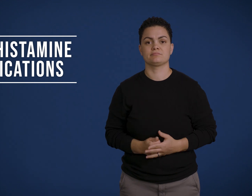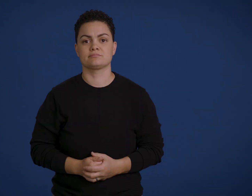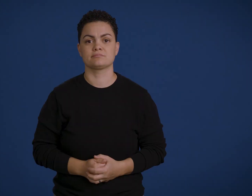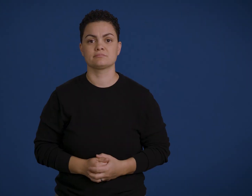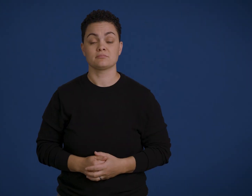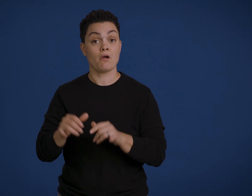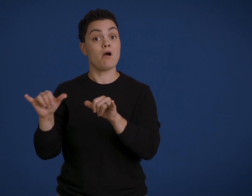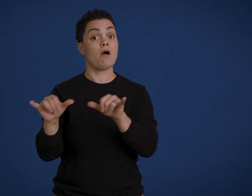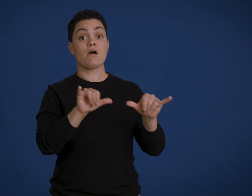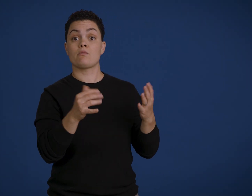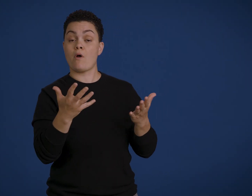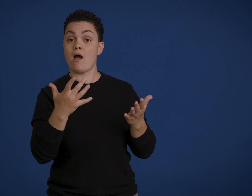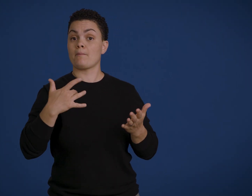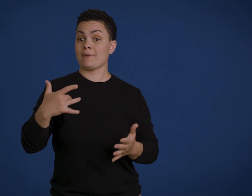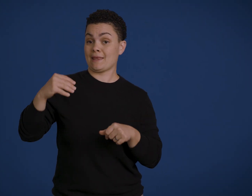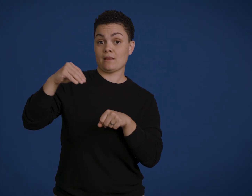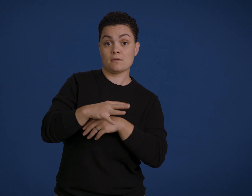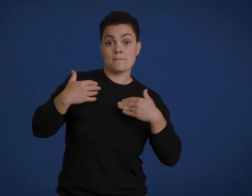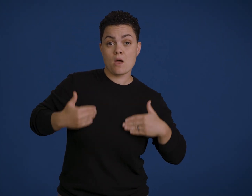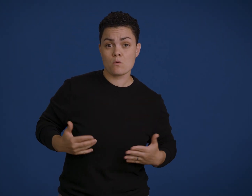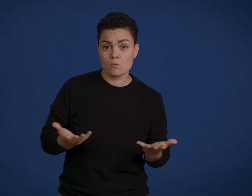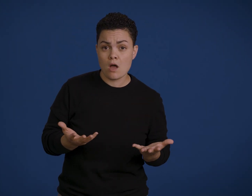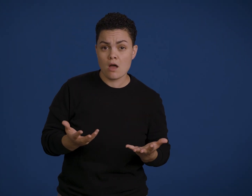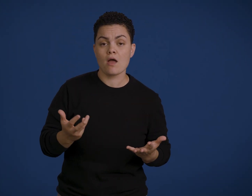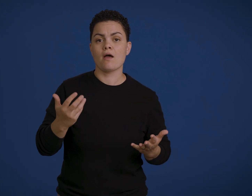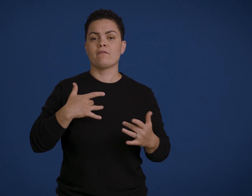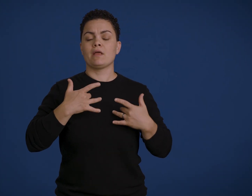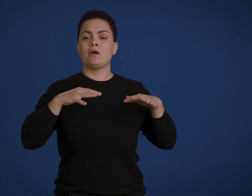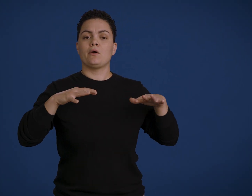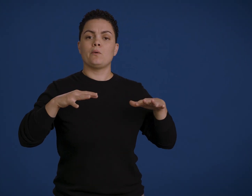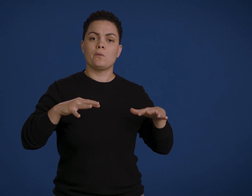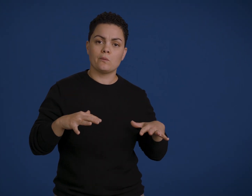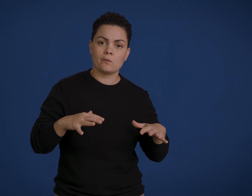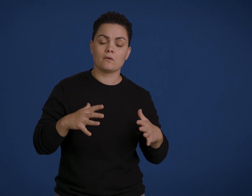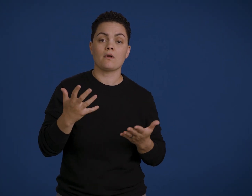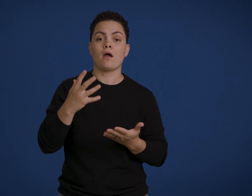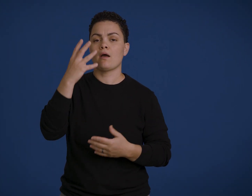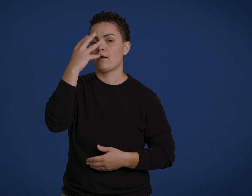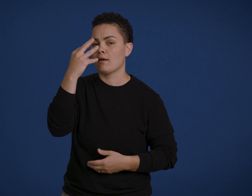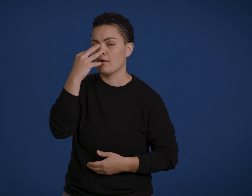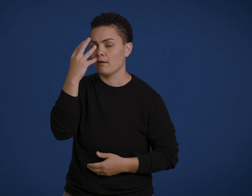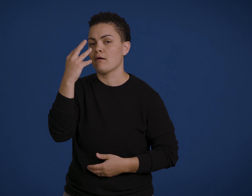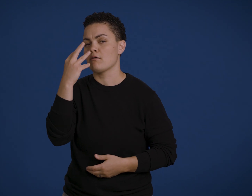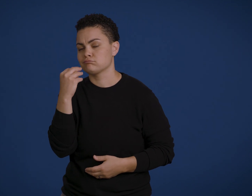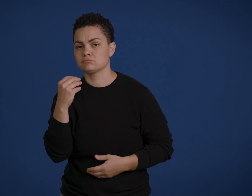resulting in a temporary calming effect, and may be sedating.